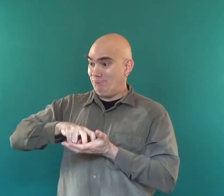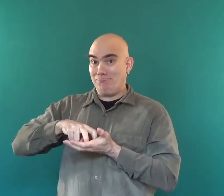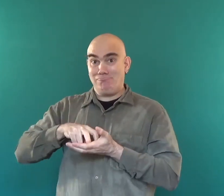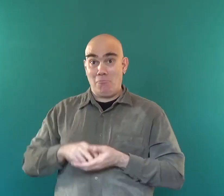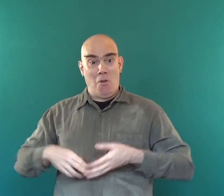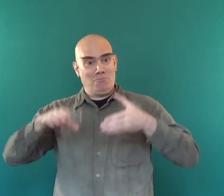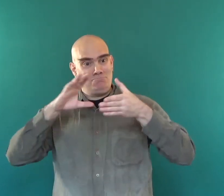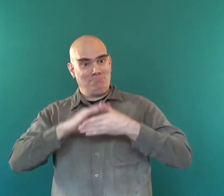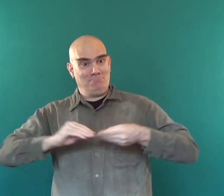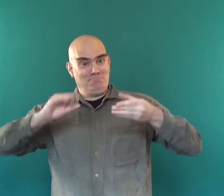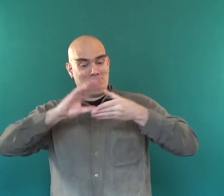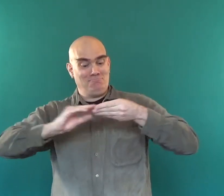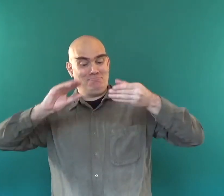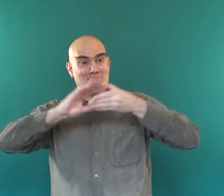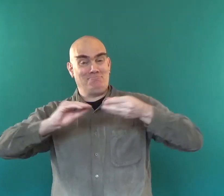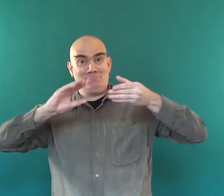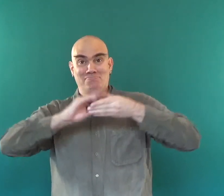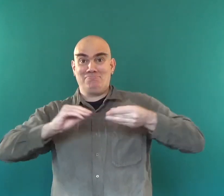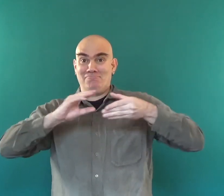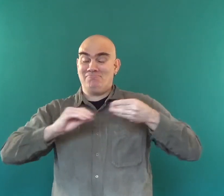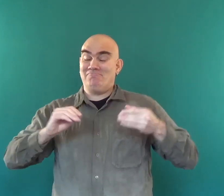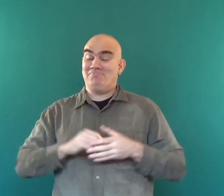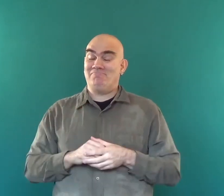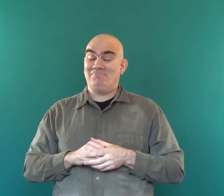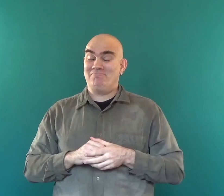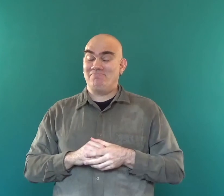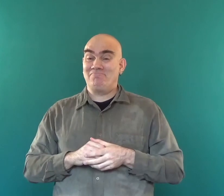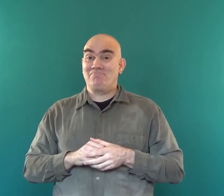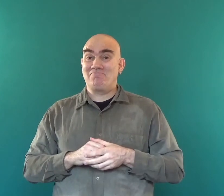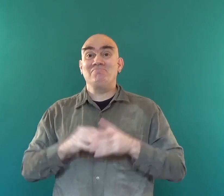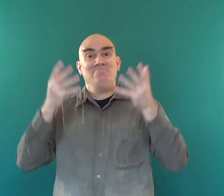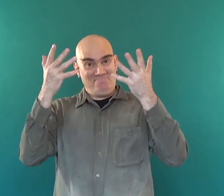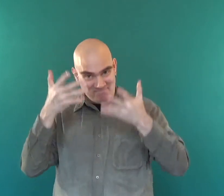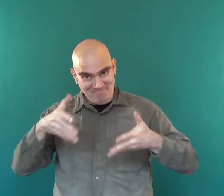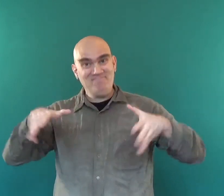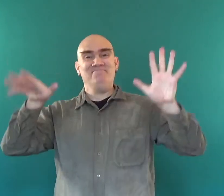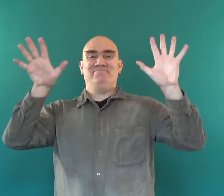and told him a story. The end.